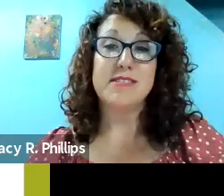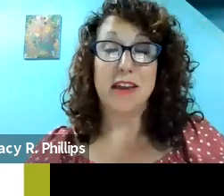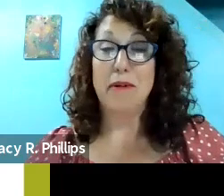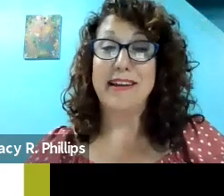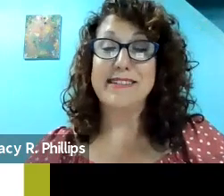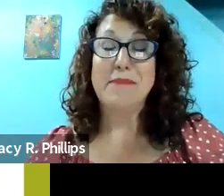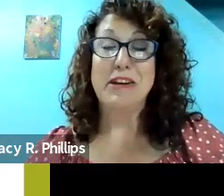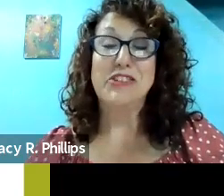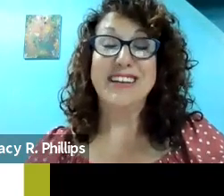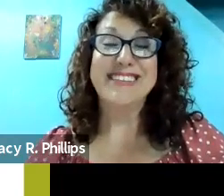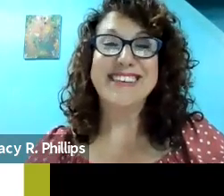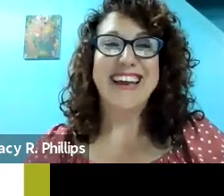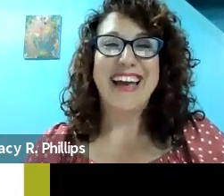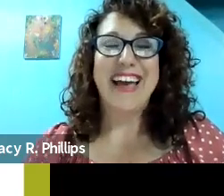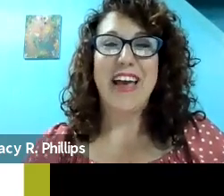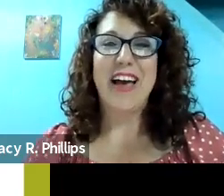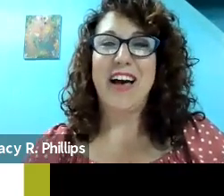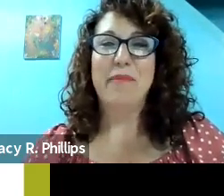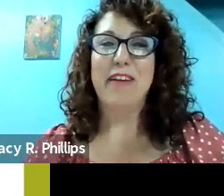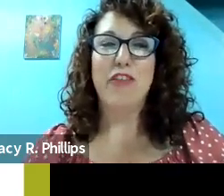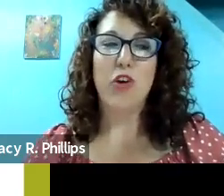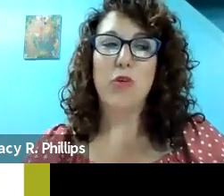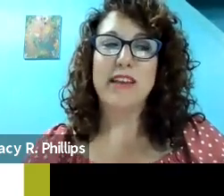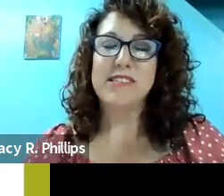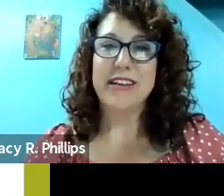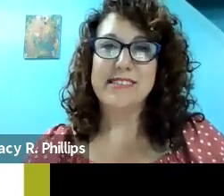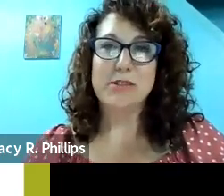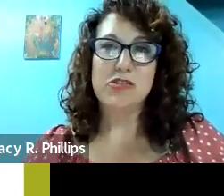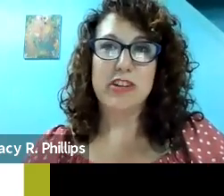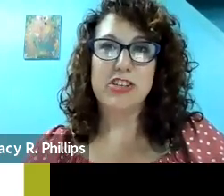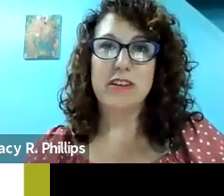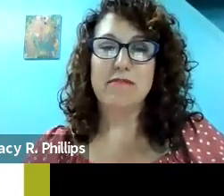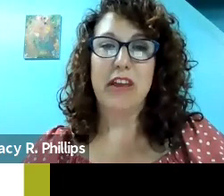statewide. As I mentioned, if you need a device demonstration,